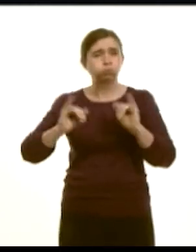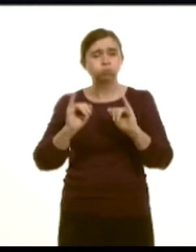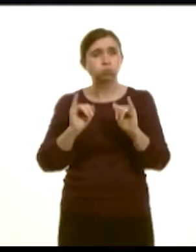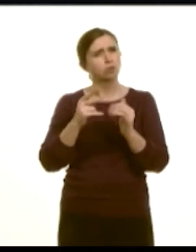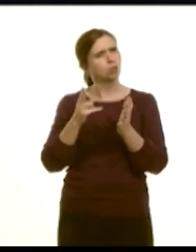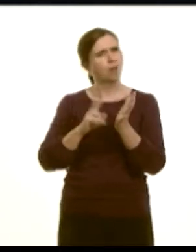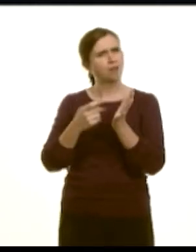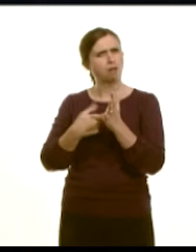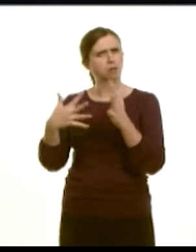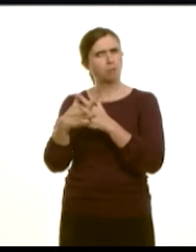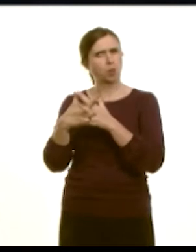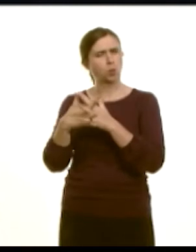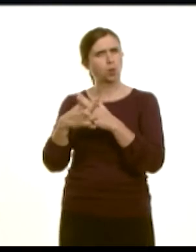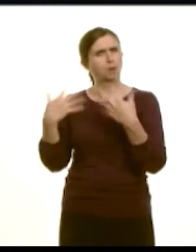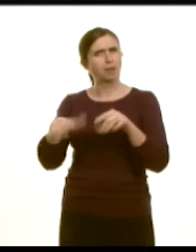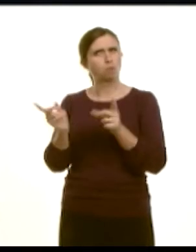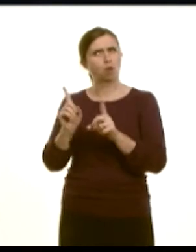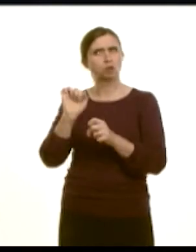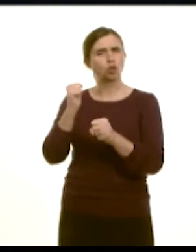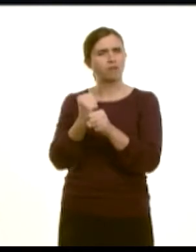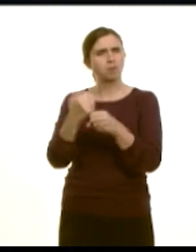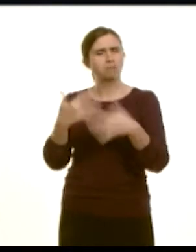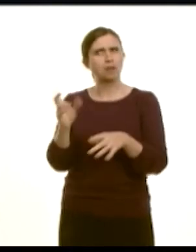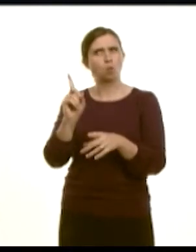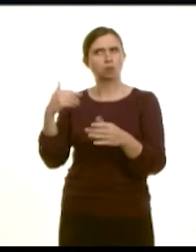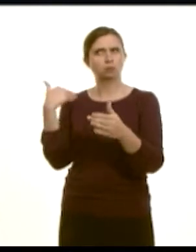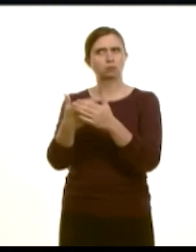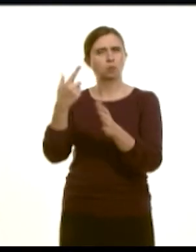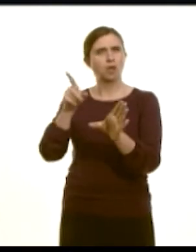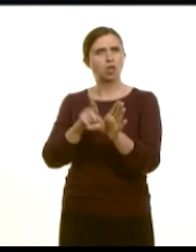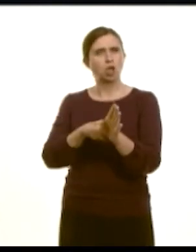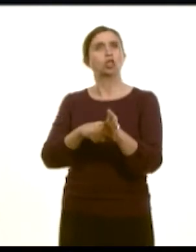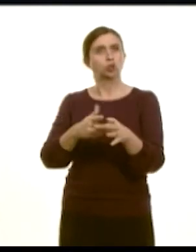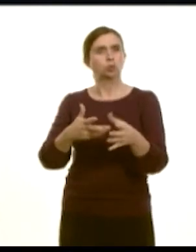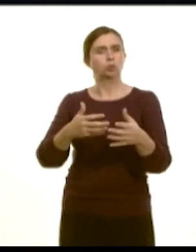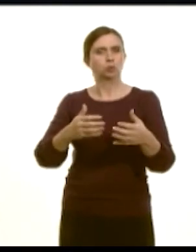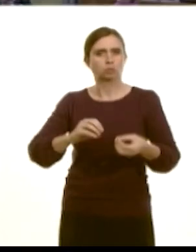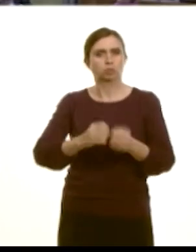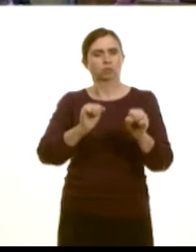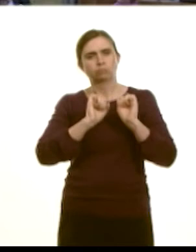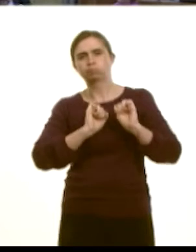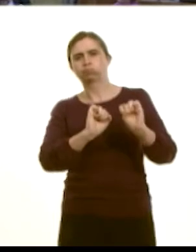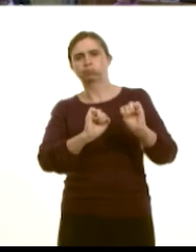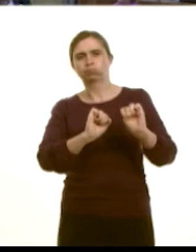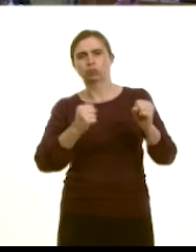Wales taken during the course of the last 12 months to enhance community resilience in the face of the threats that we will face in the future?